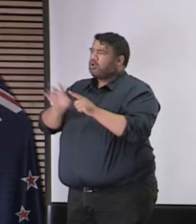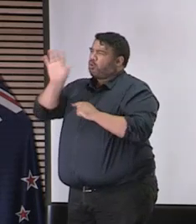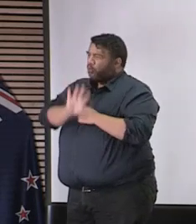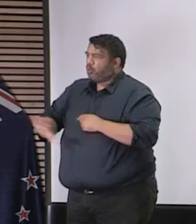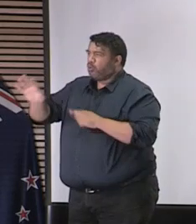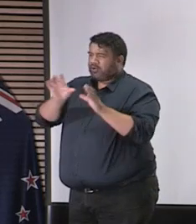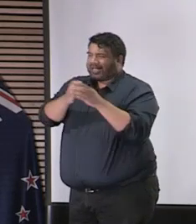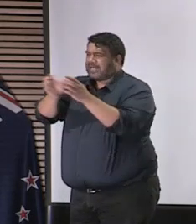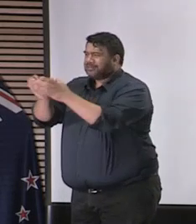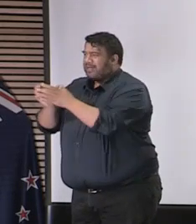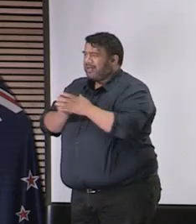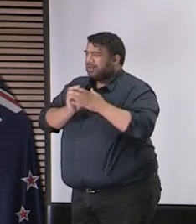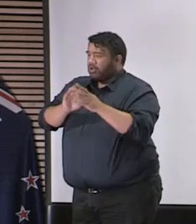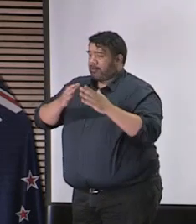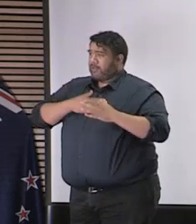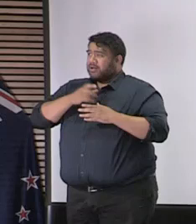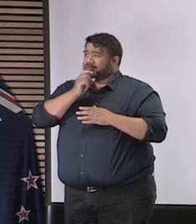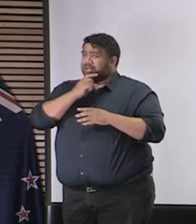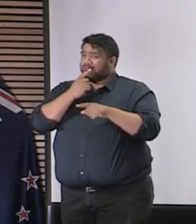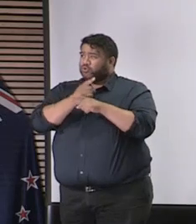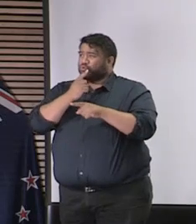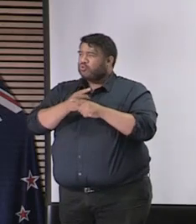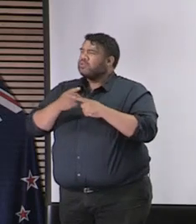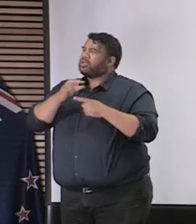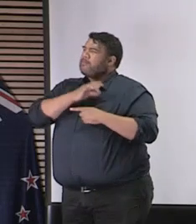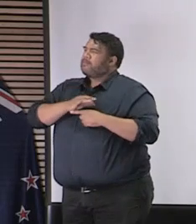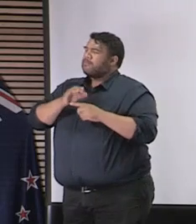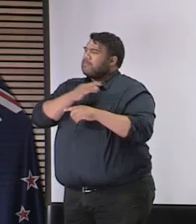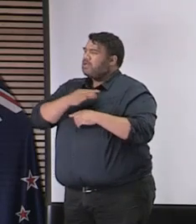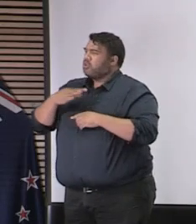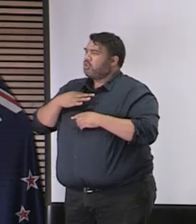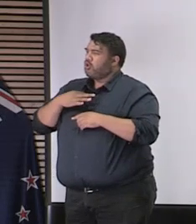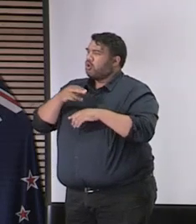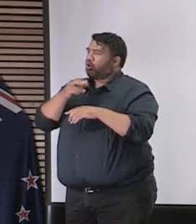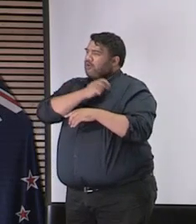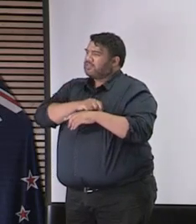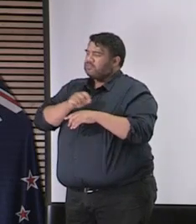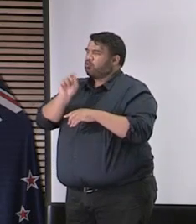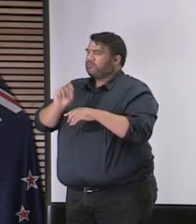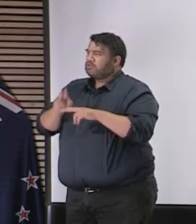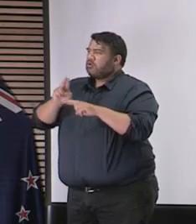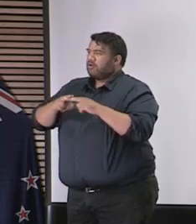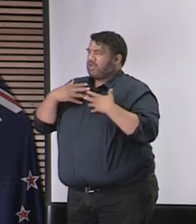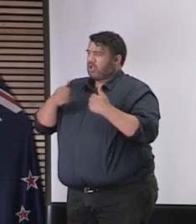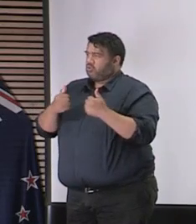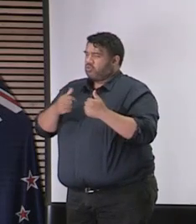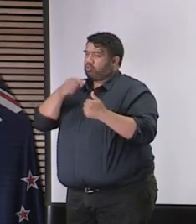and isolated as such. Final point on that one and all our clusters, I have asked my staff to talk to the medical